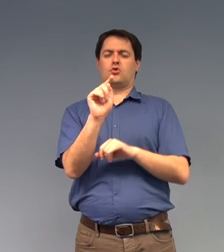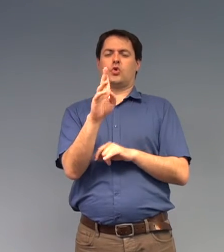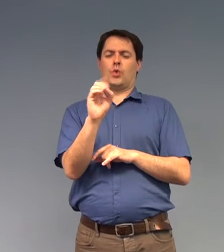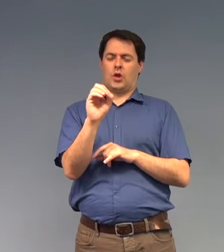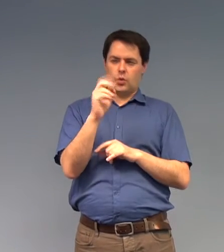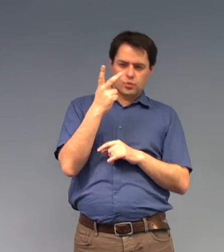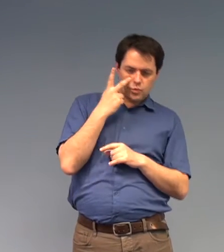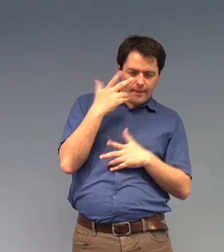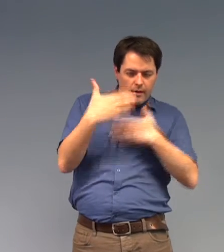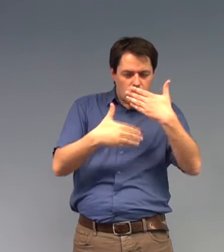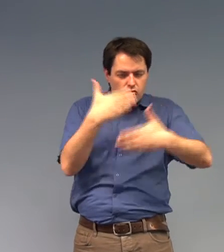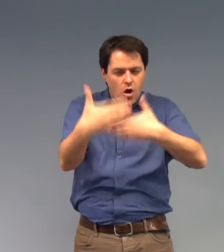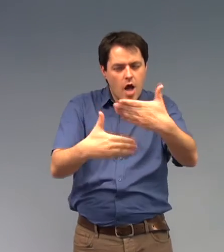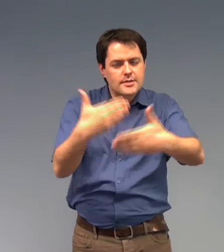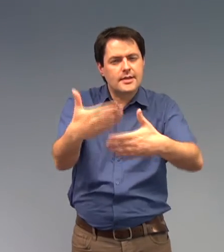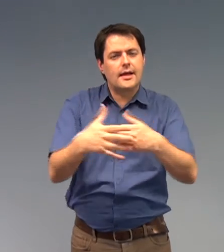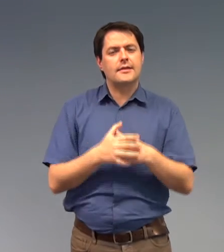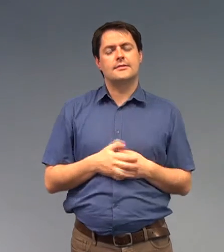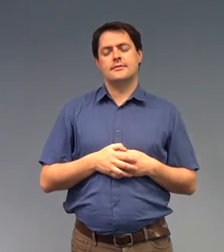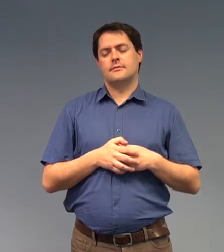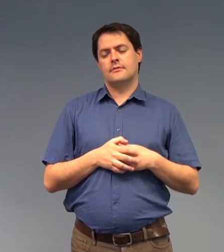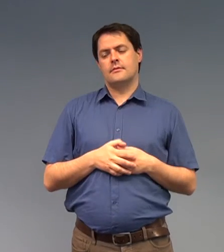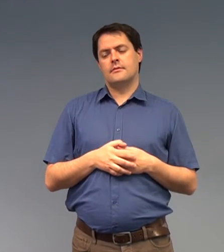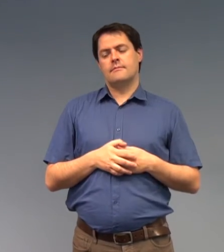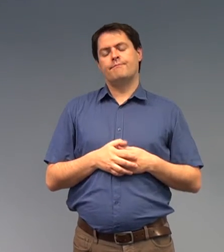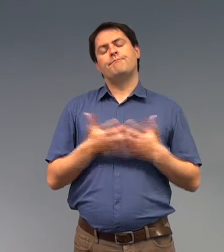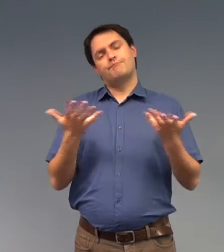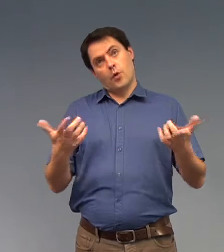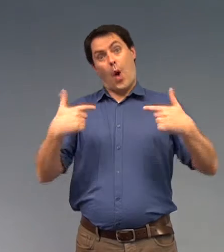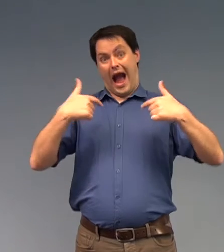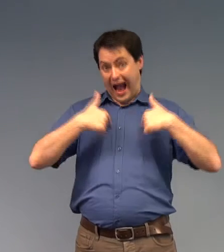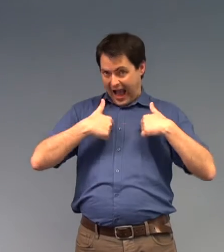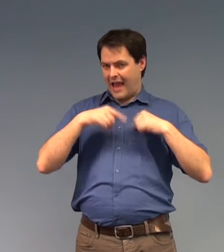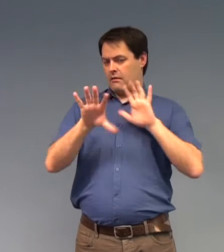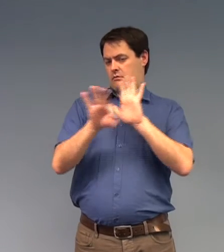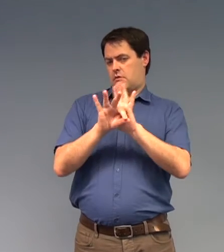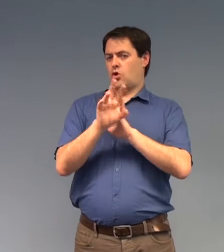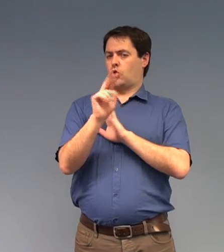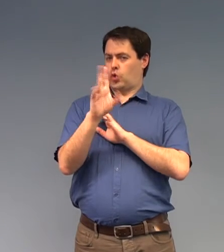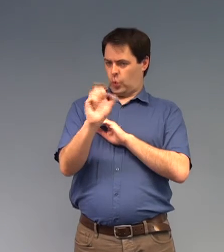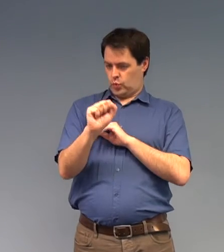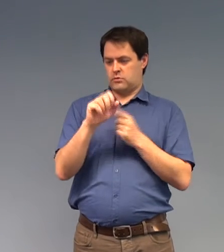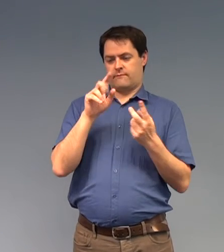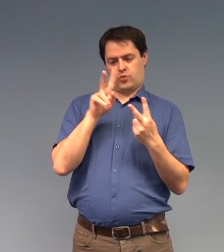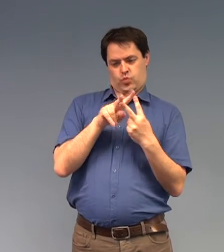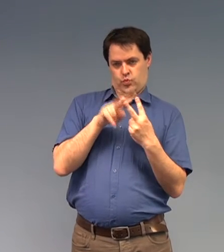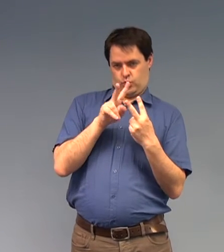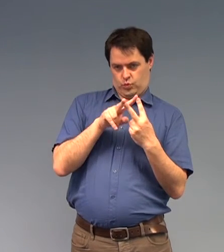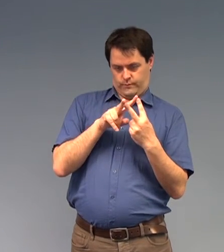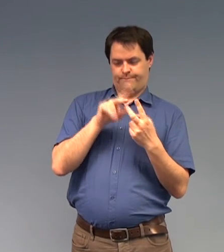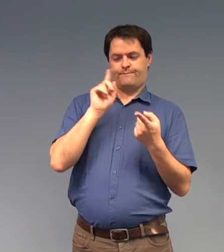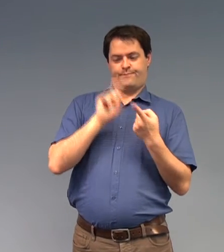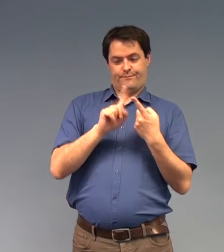into a simulated studio within the lab to actually observe their process.